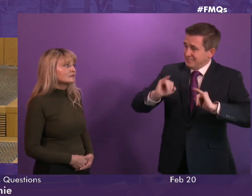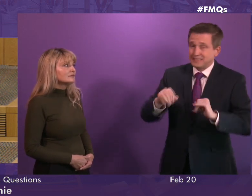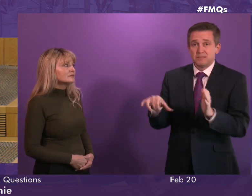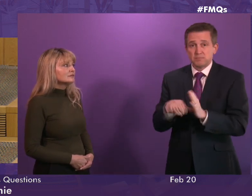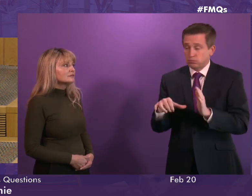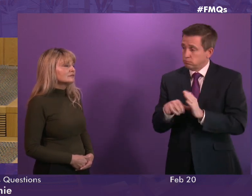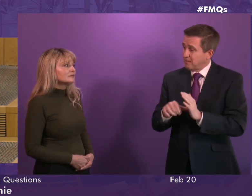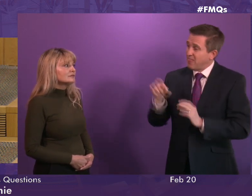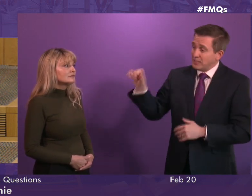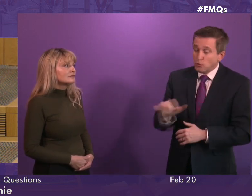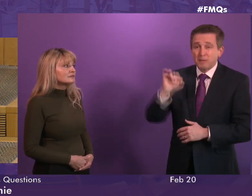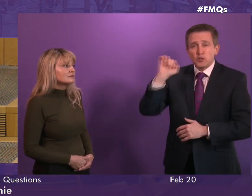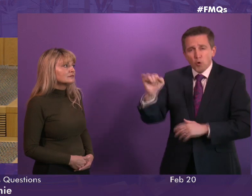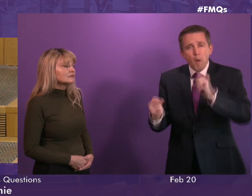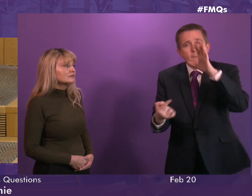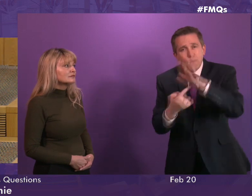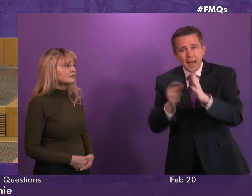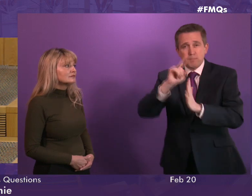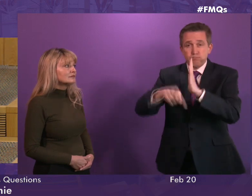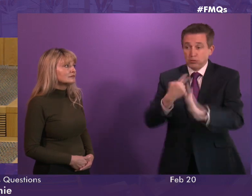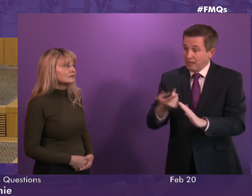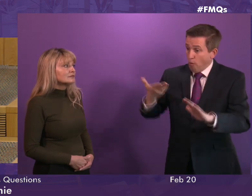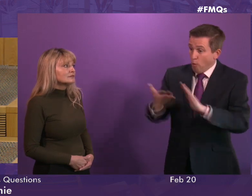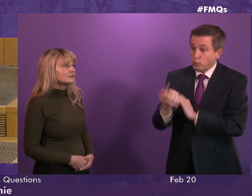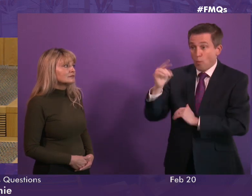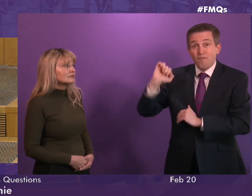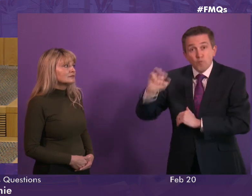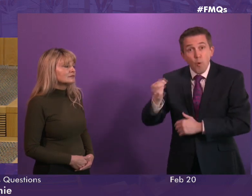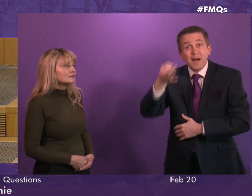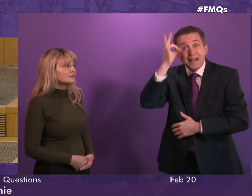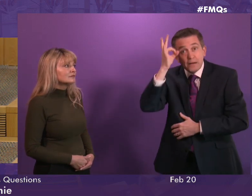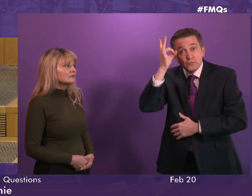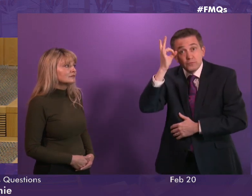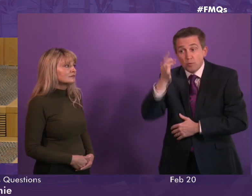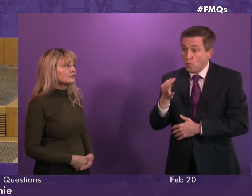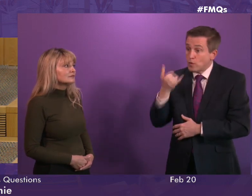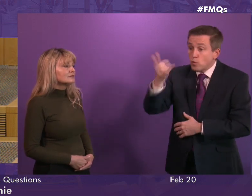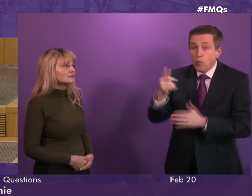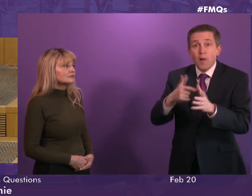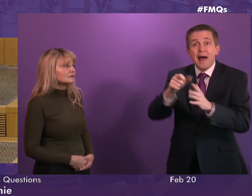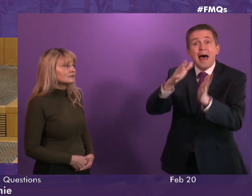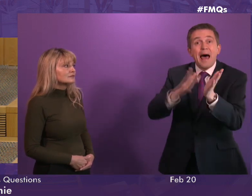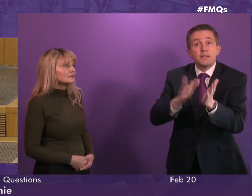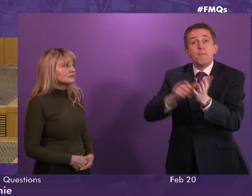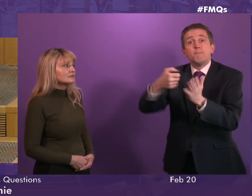project by her own council? Will she call Adam McVey before it is too late?